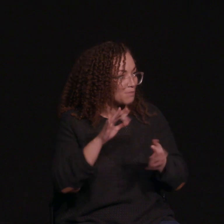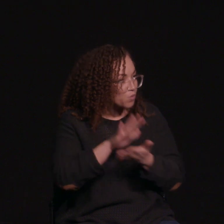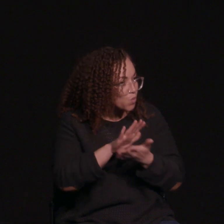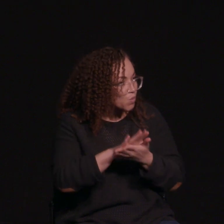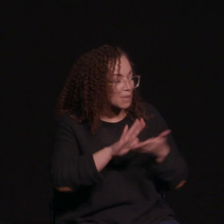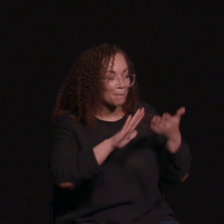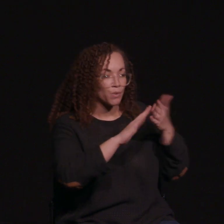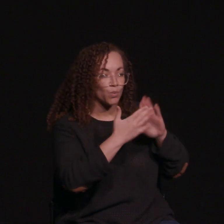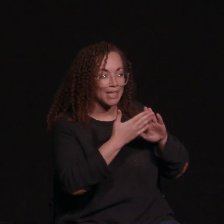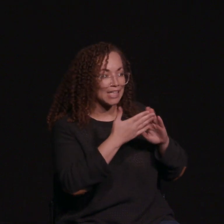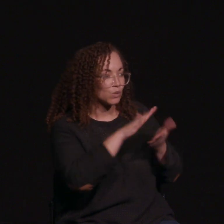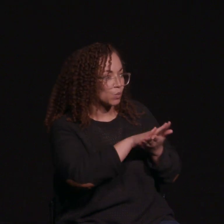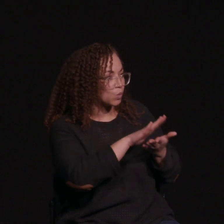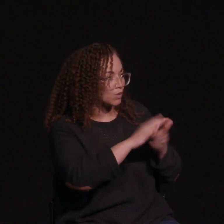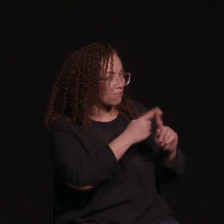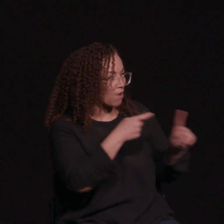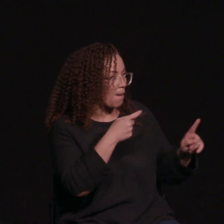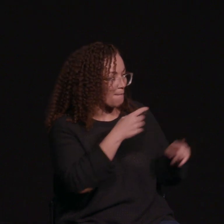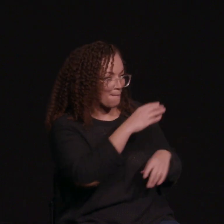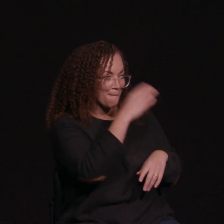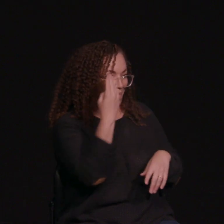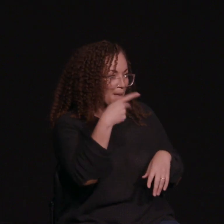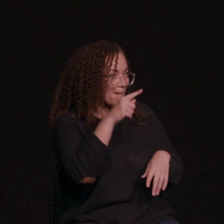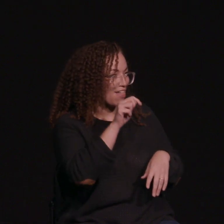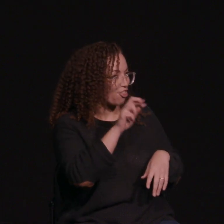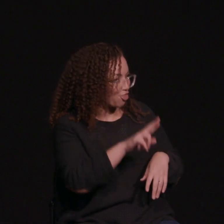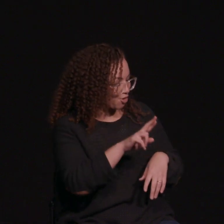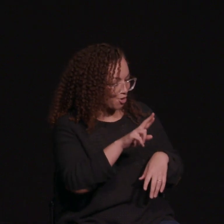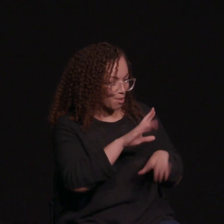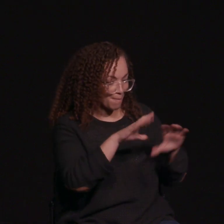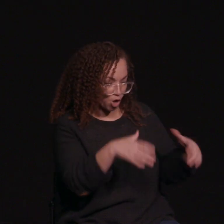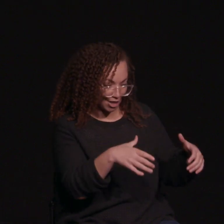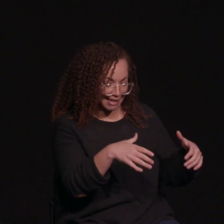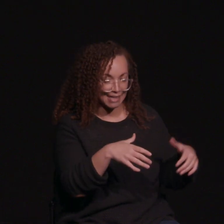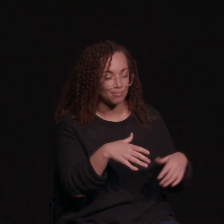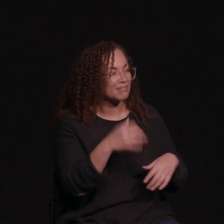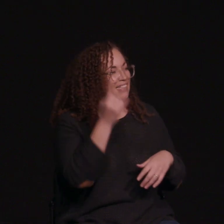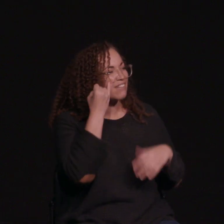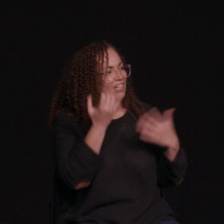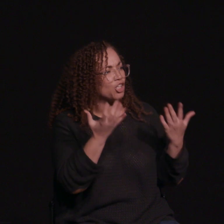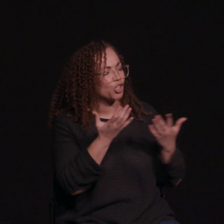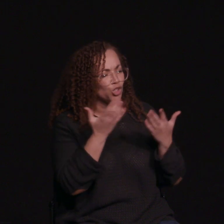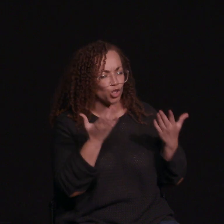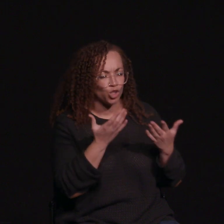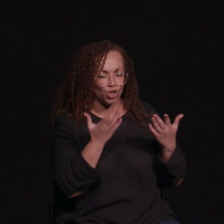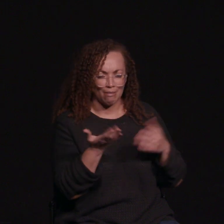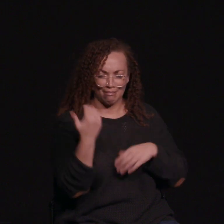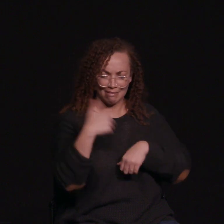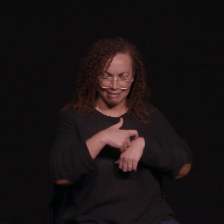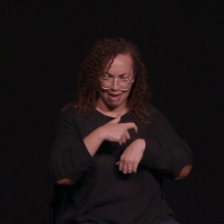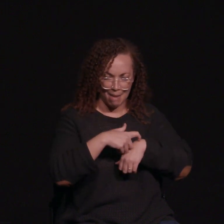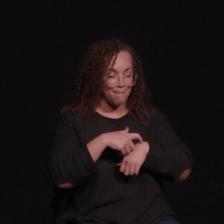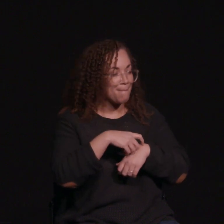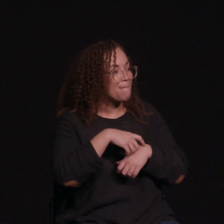the Black Panther Party and if you were here last month, by the Black Panther Community School,